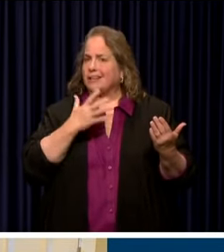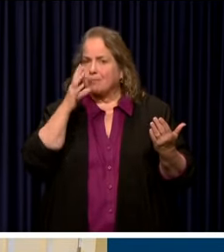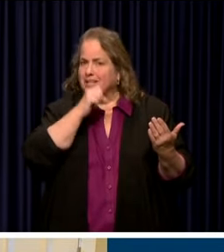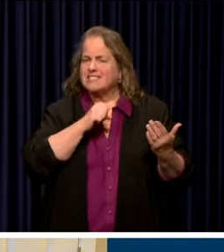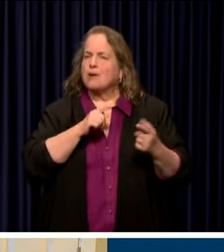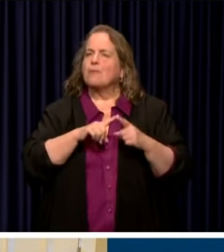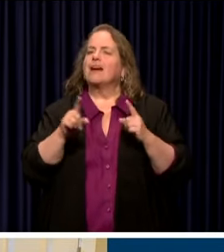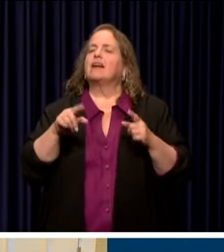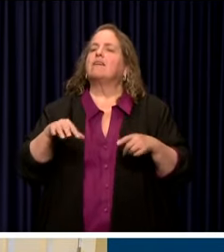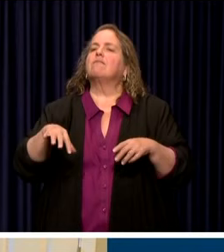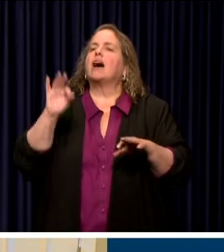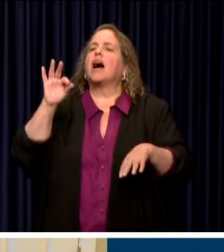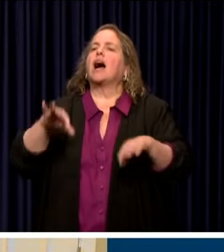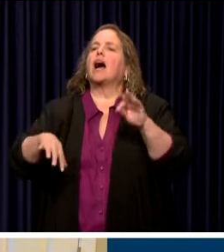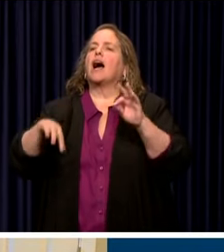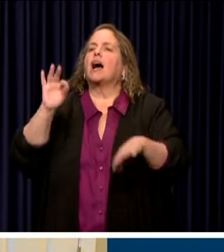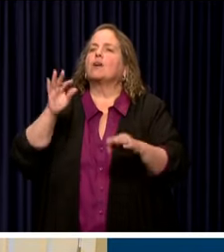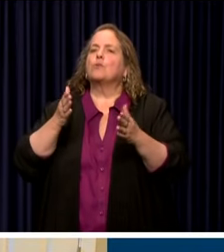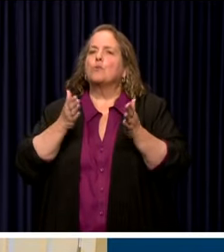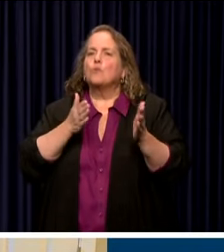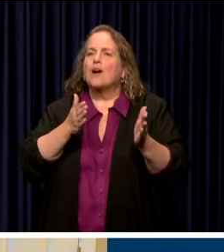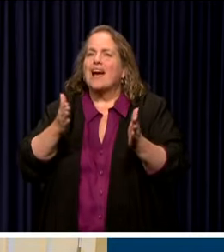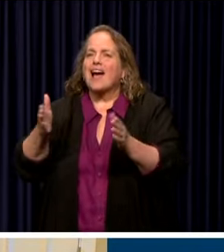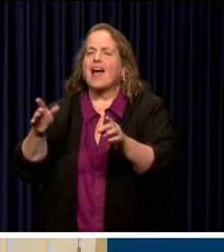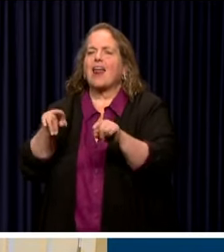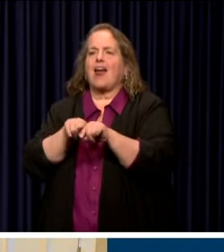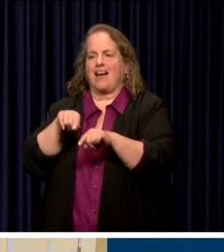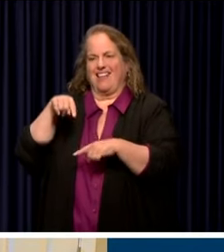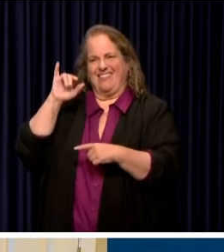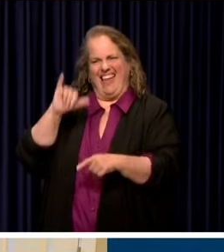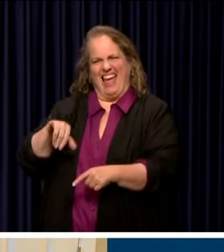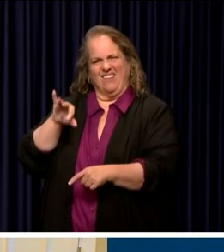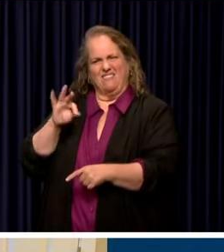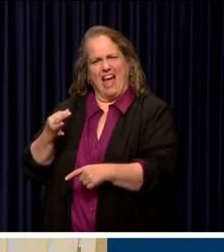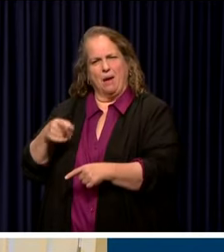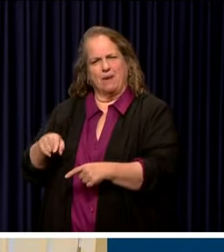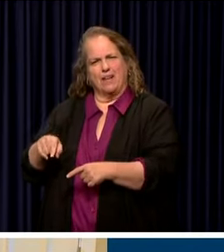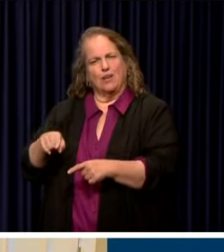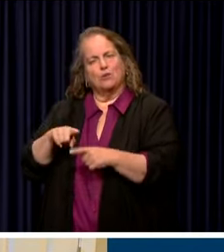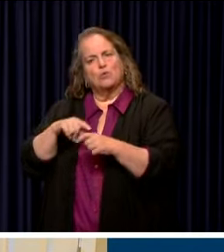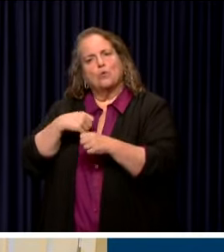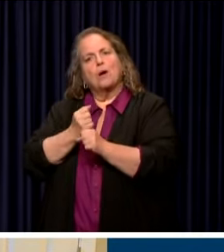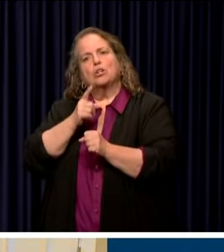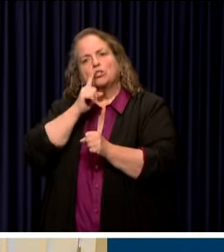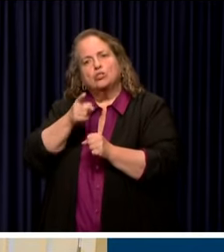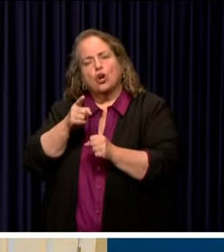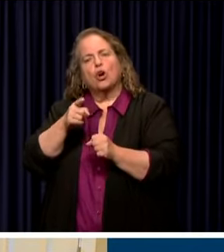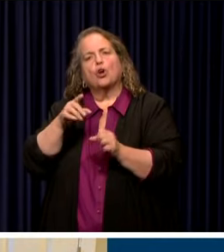SEEING CASES LIKE THIS RIGHT NOW. WE'VE GOT TO DO THIS RIGHT. WE'VE GOT DO IT IN A WAY THAT